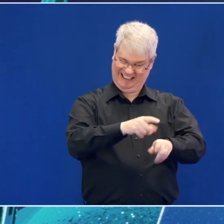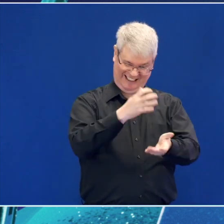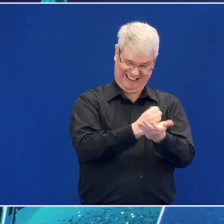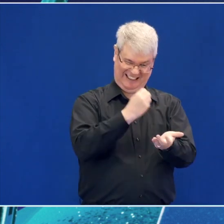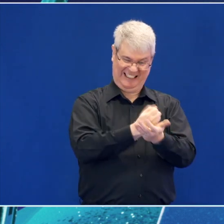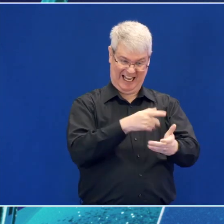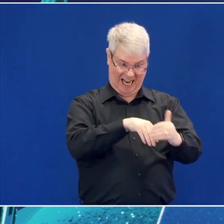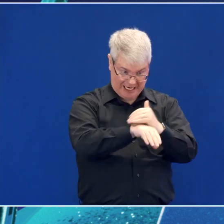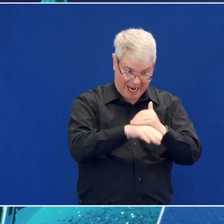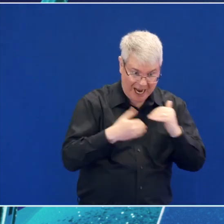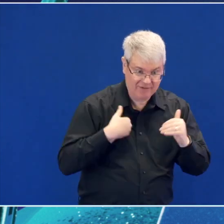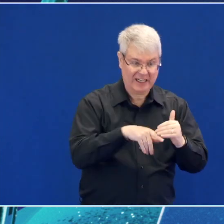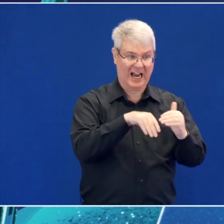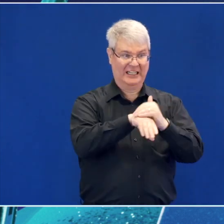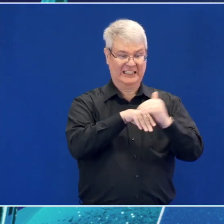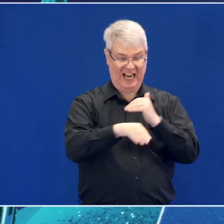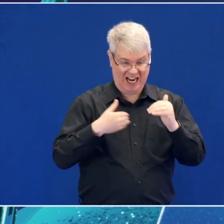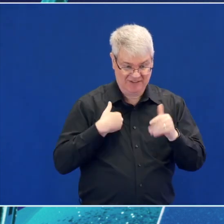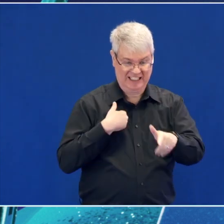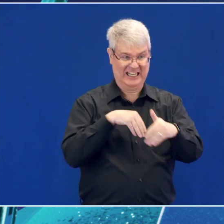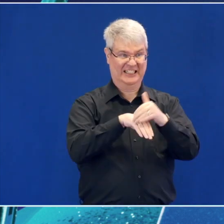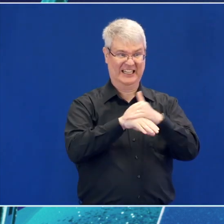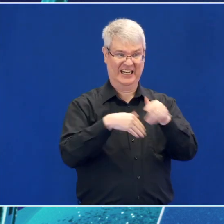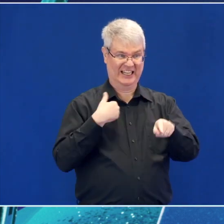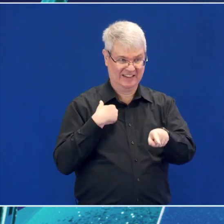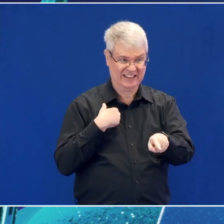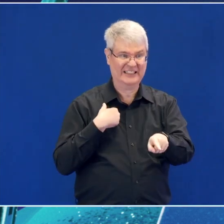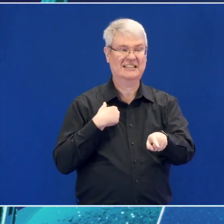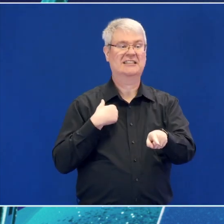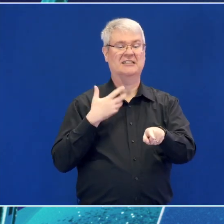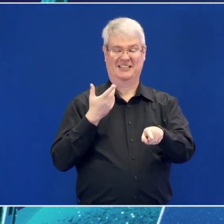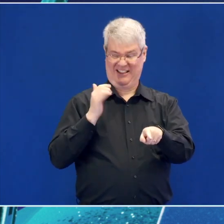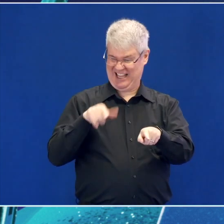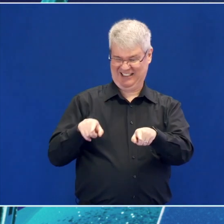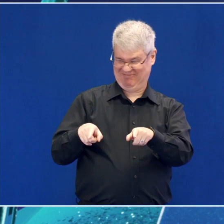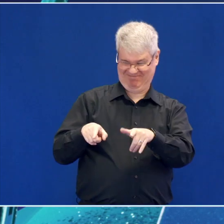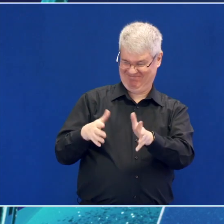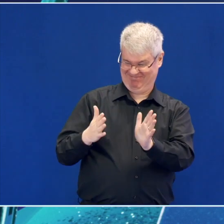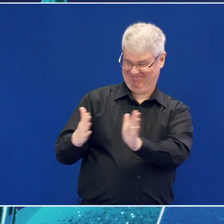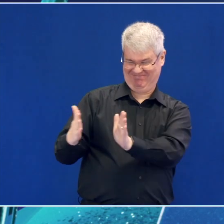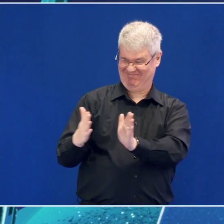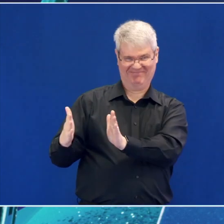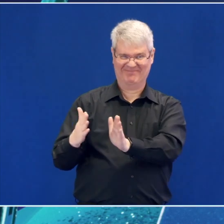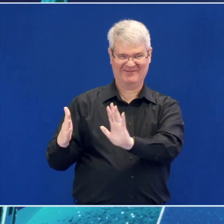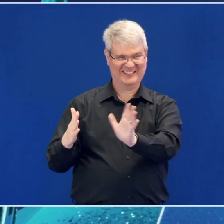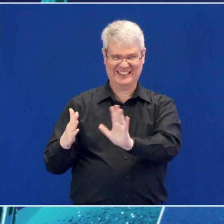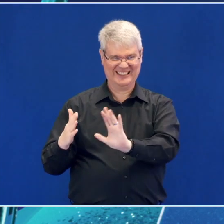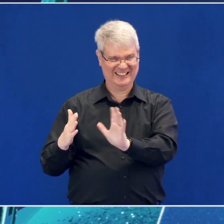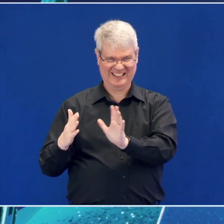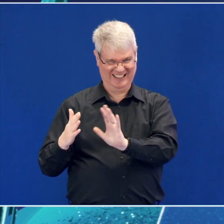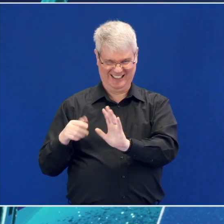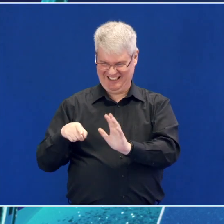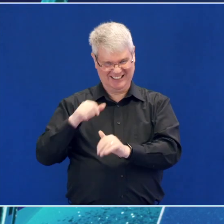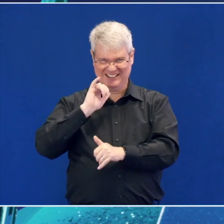But it's not enough. So for me, it's about what are those tight loops? Everybody talks about agentic development.